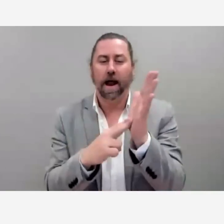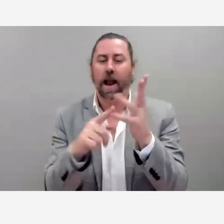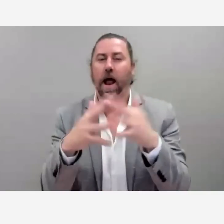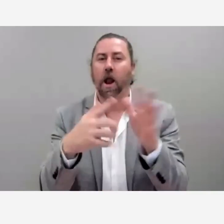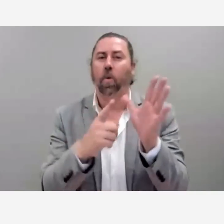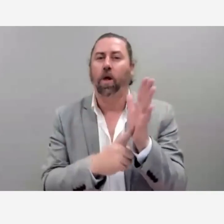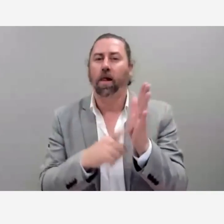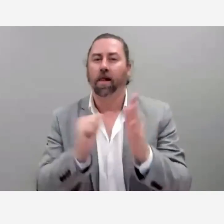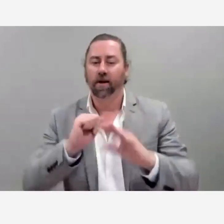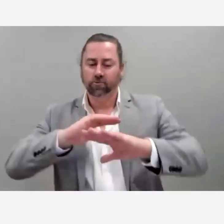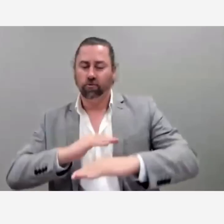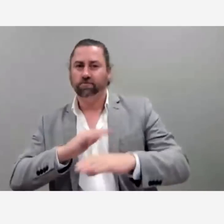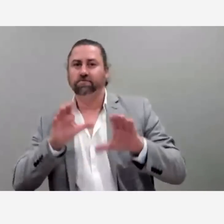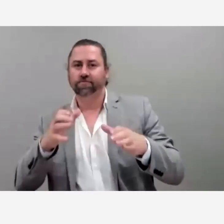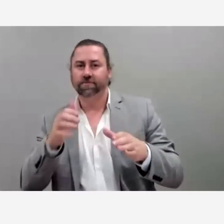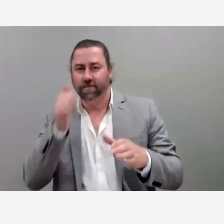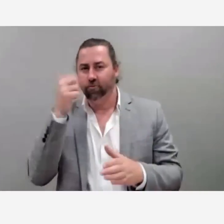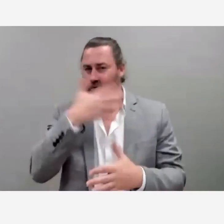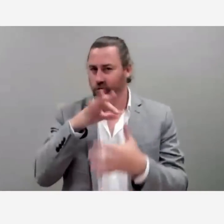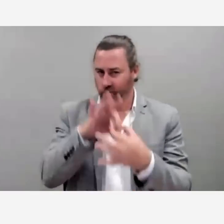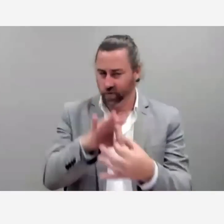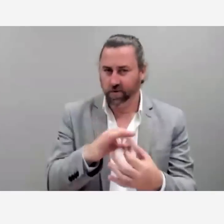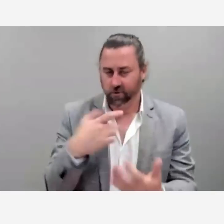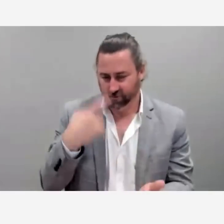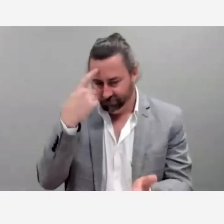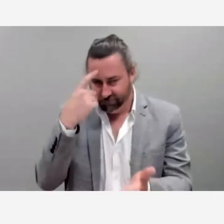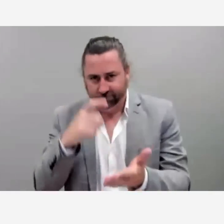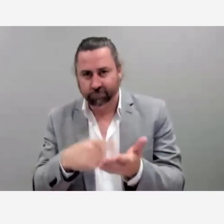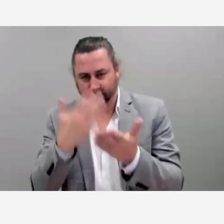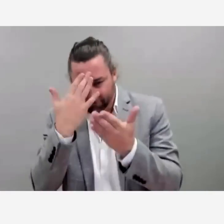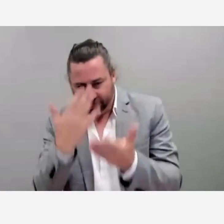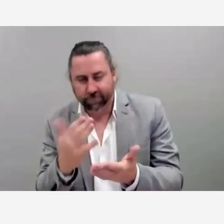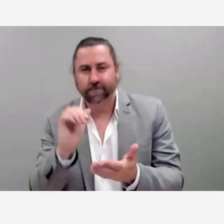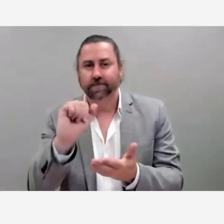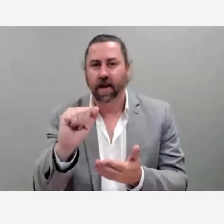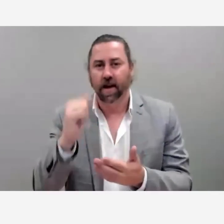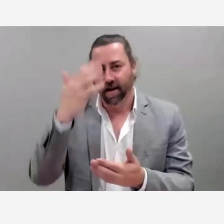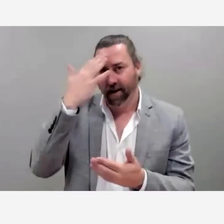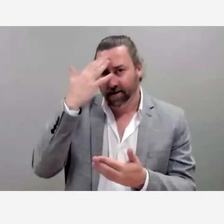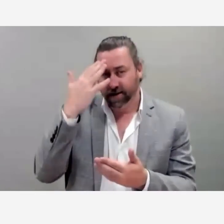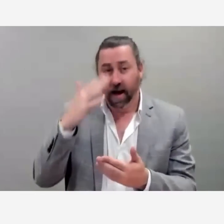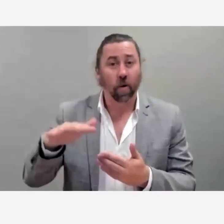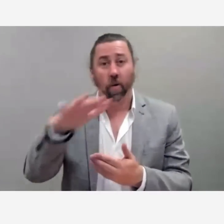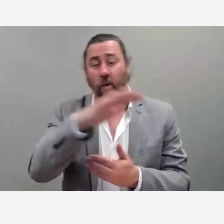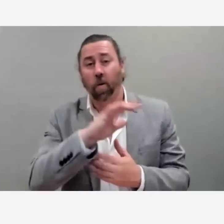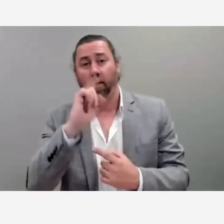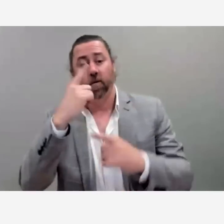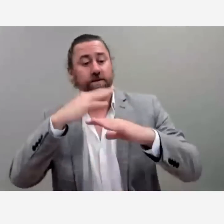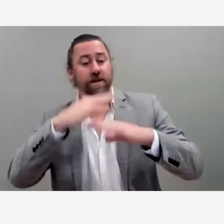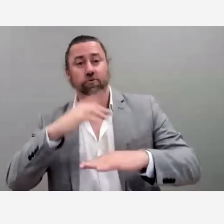land on which I'm speaking from today and pay my respects to their Elders and to all First Nations people taking part in this session.